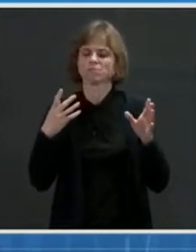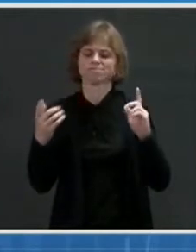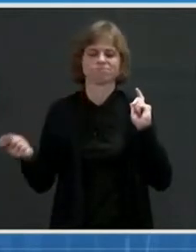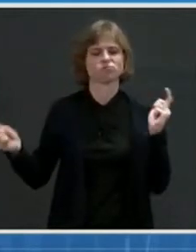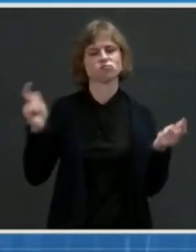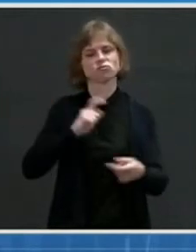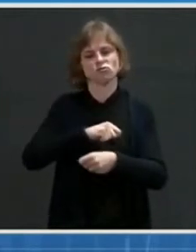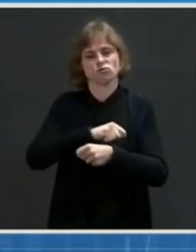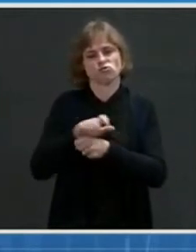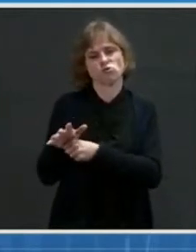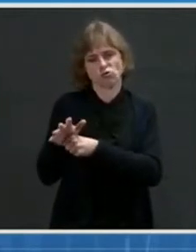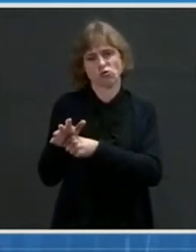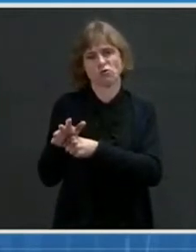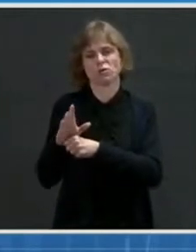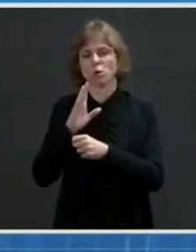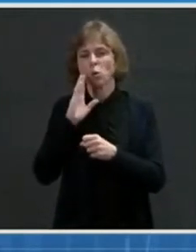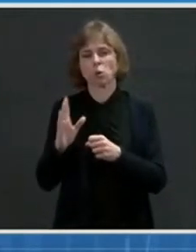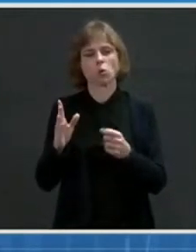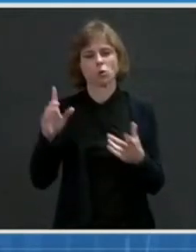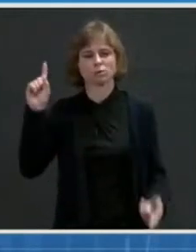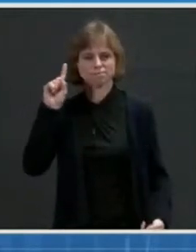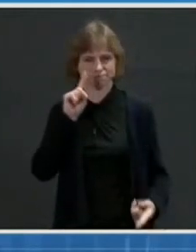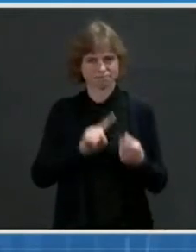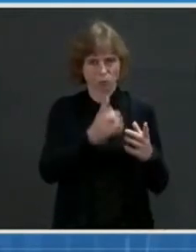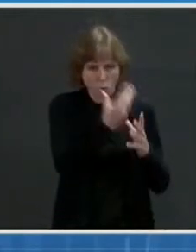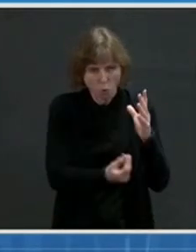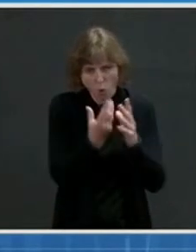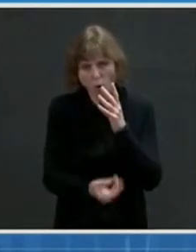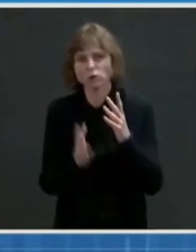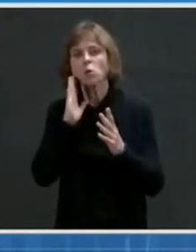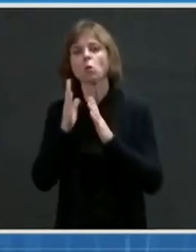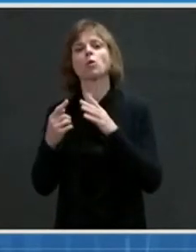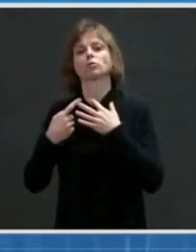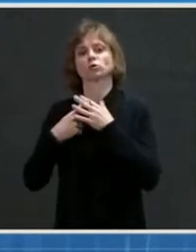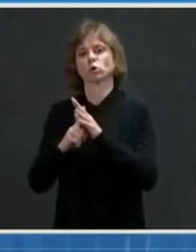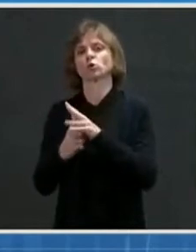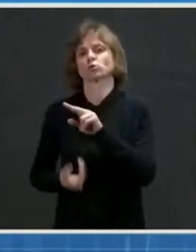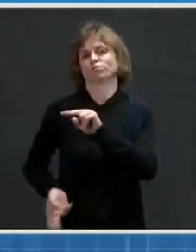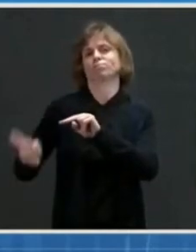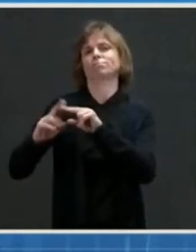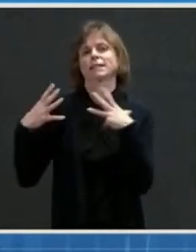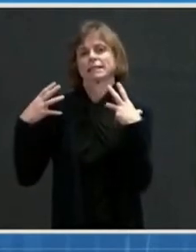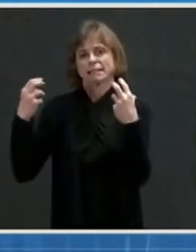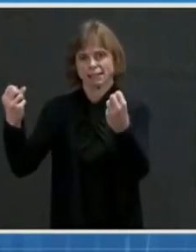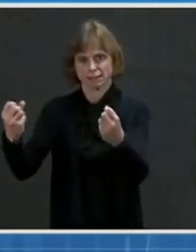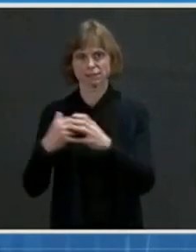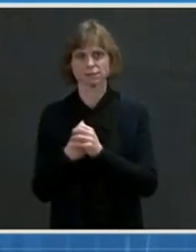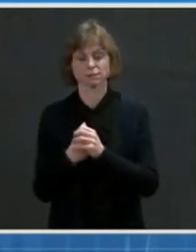TURN THE TIDE ON COVID-19 SO THE LOSSES CAN SUBSIDE AND THE